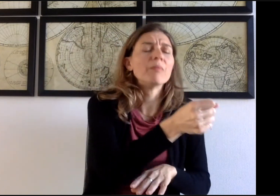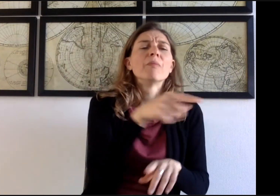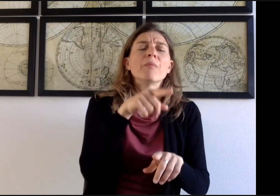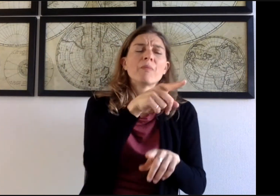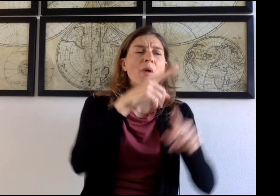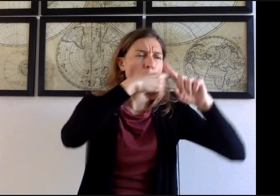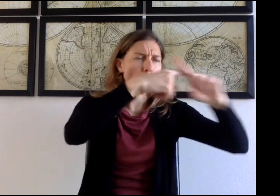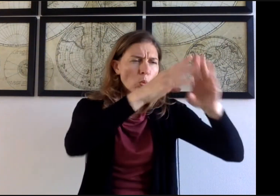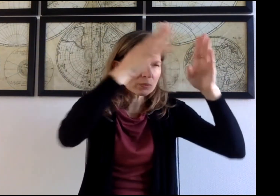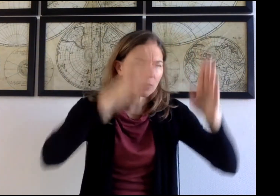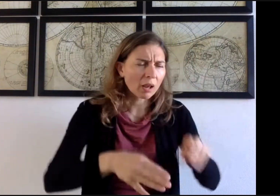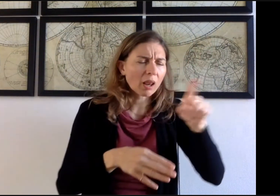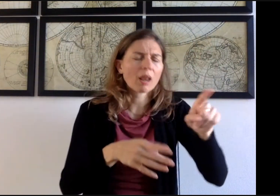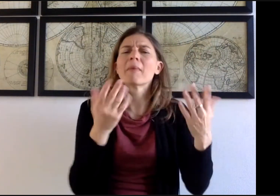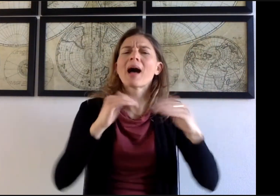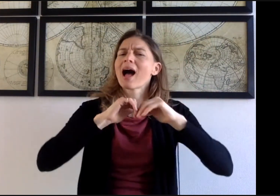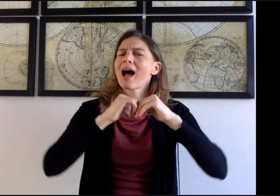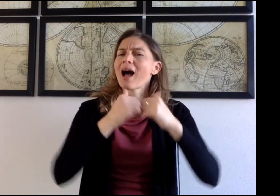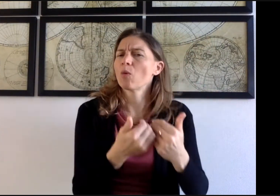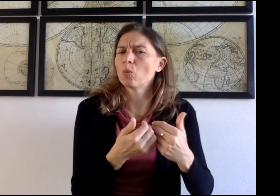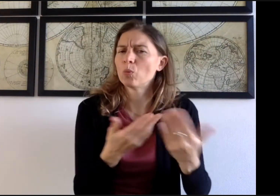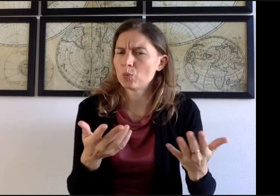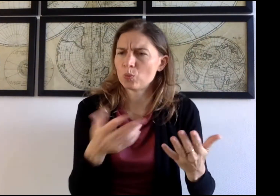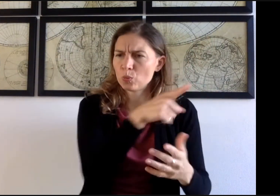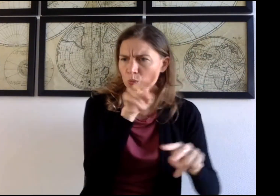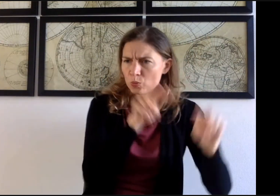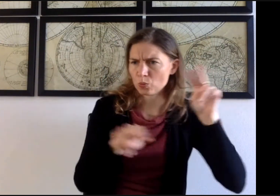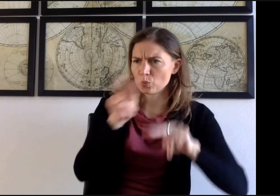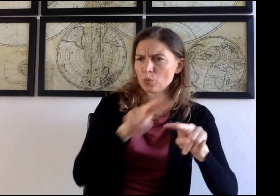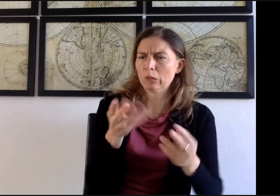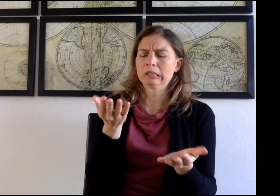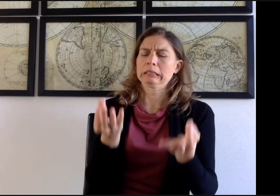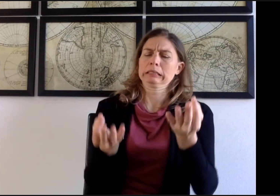The thing is persons with disabilities are less a priority to life saving